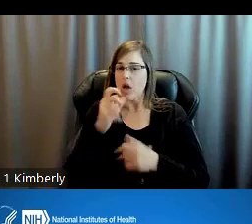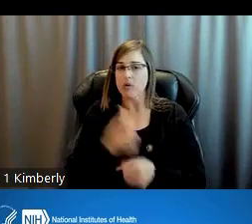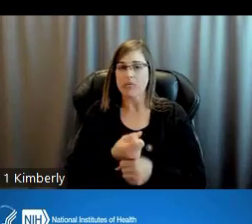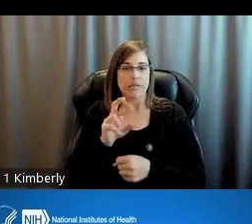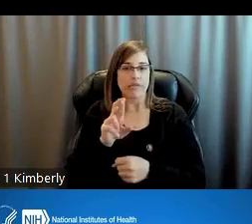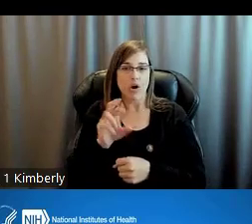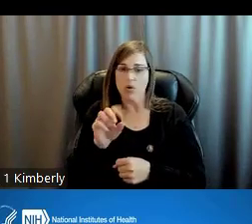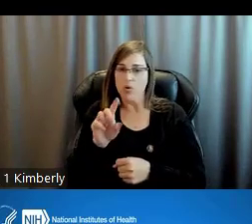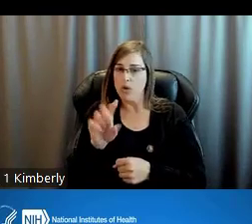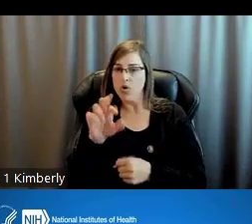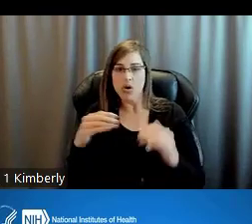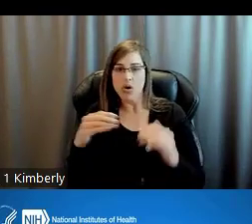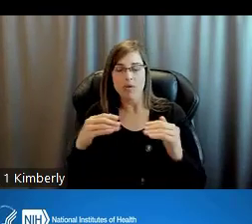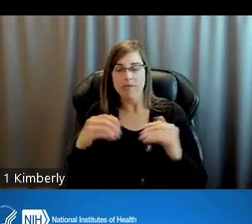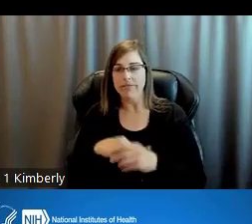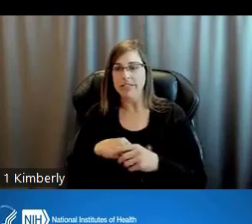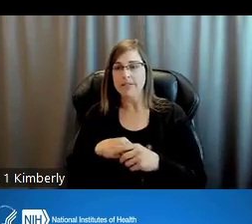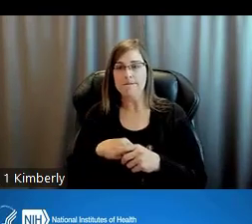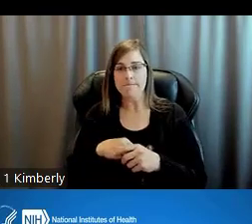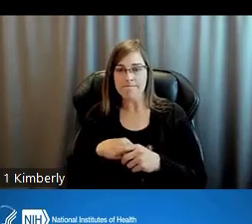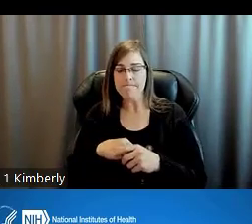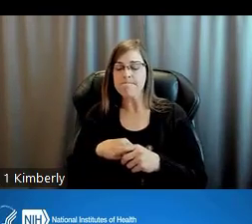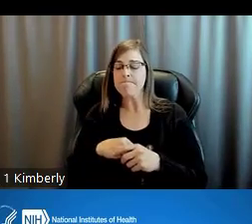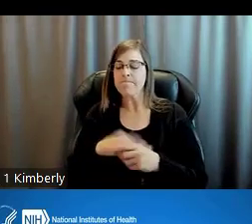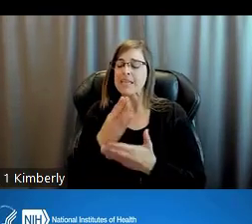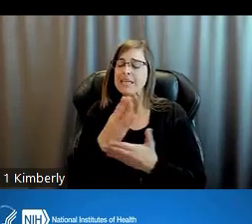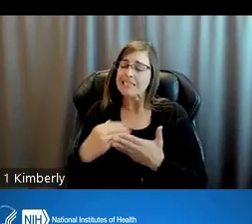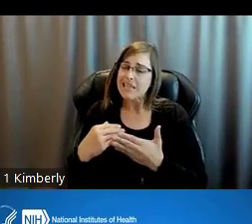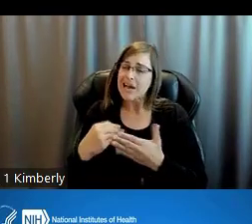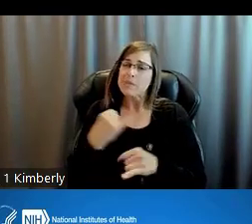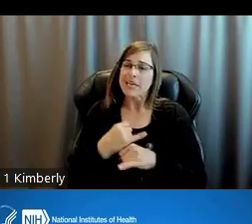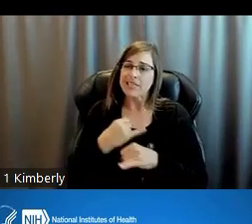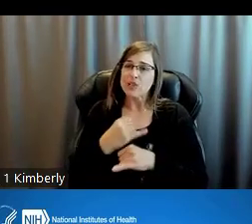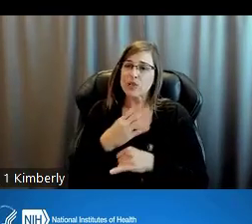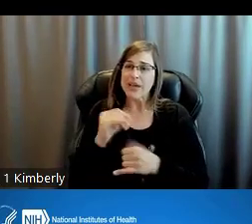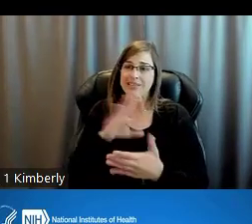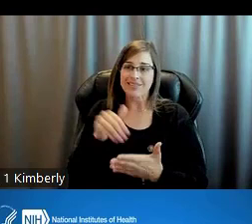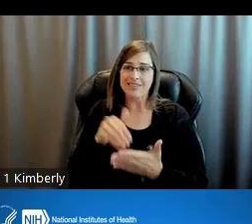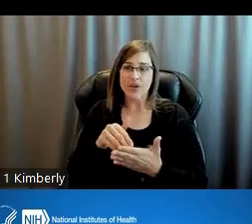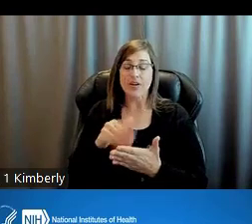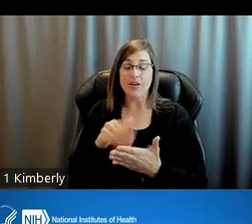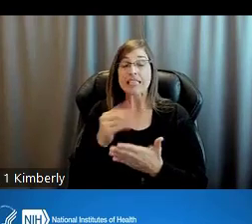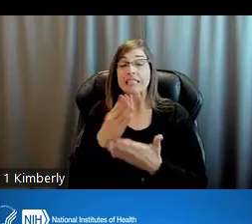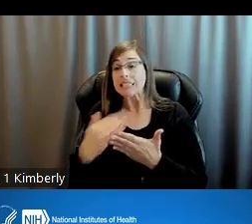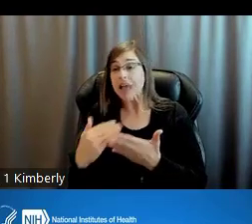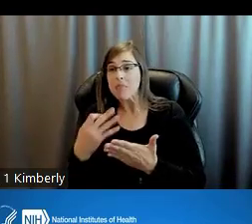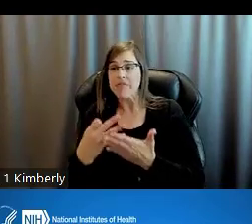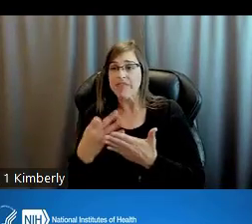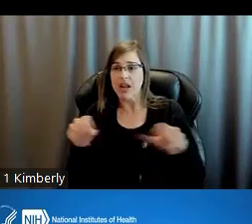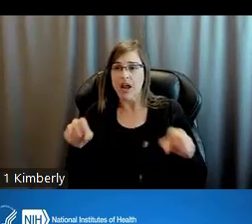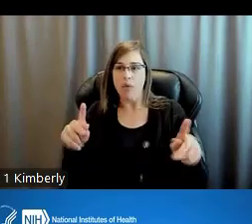And some institutes and centers and some Funding Opportunity Announcements